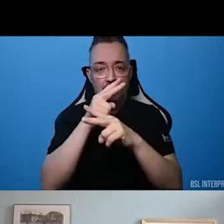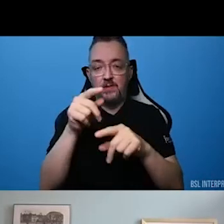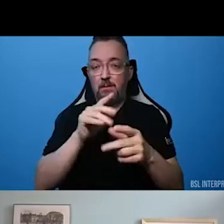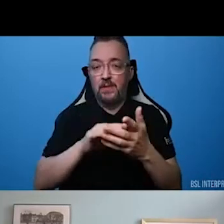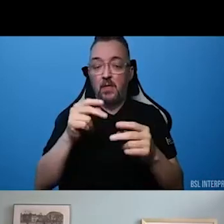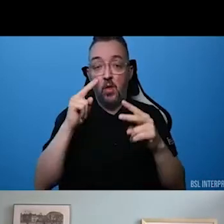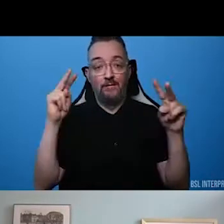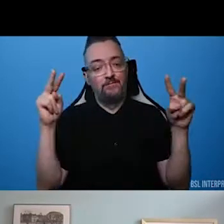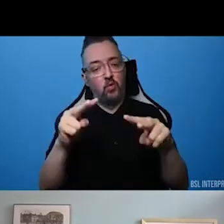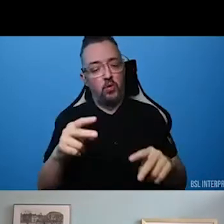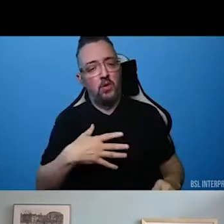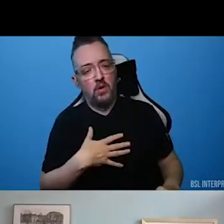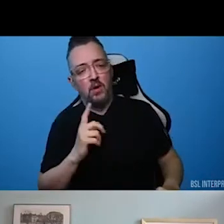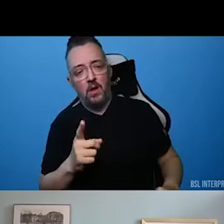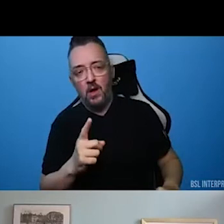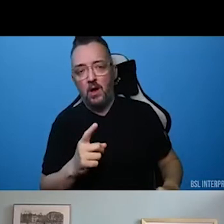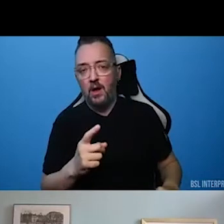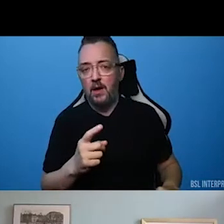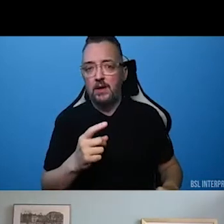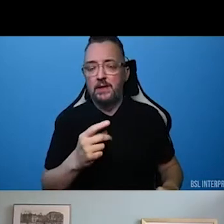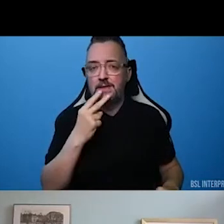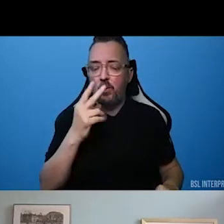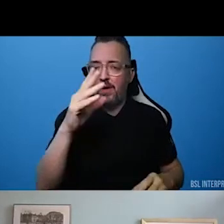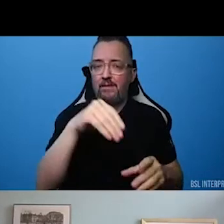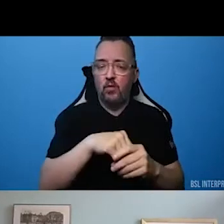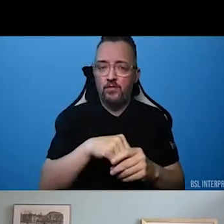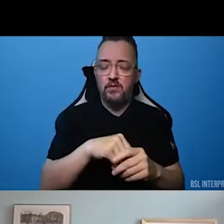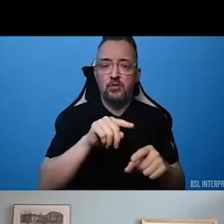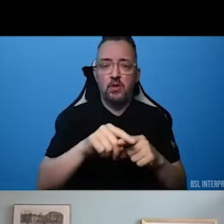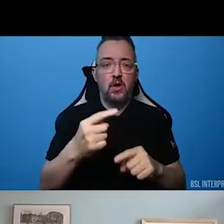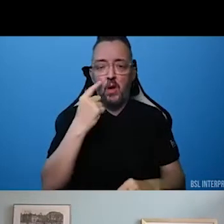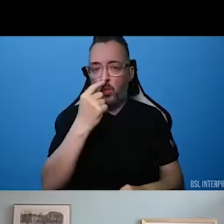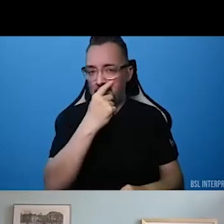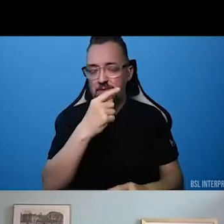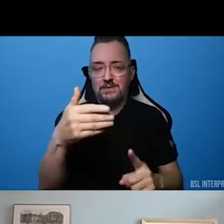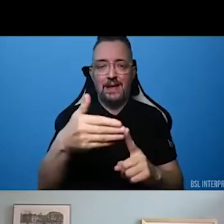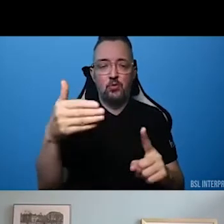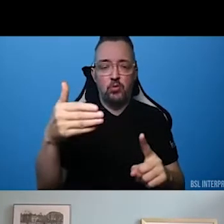to properly witness and acknowledge and see the presence of slavery.